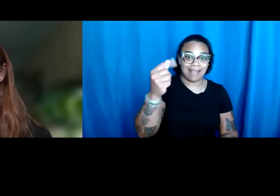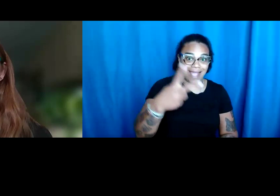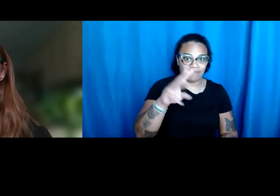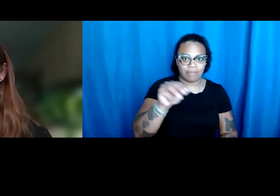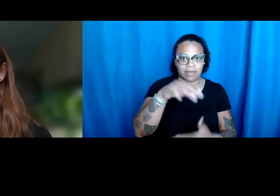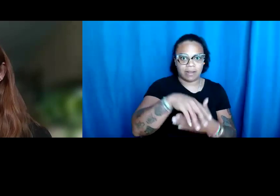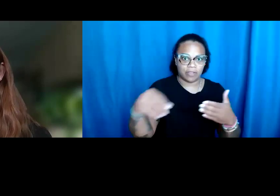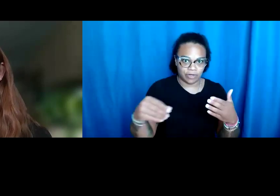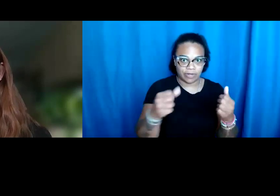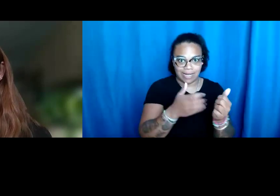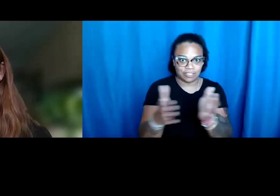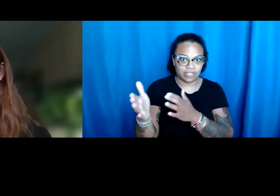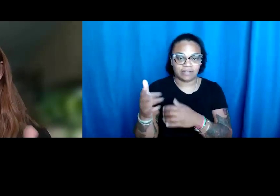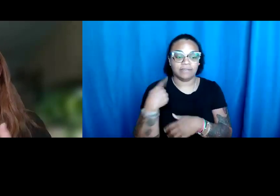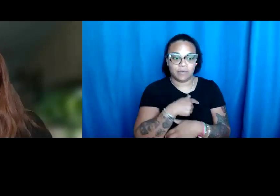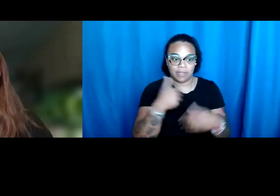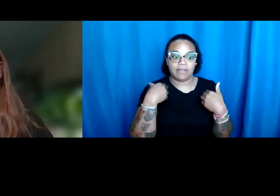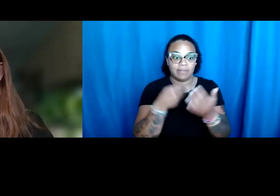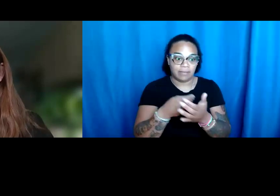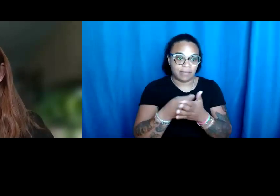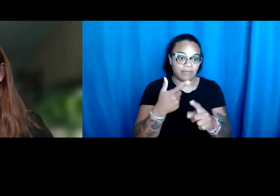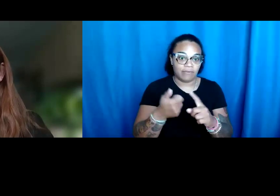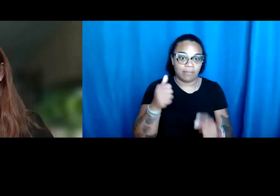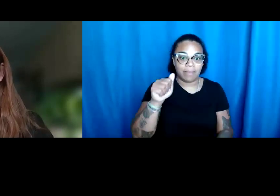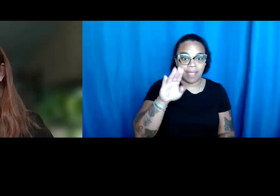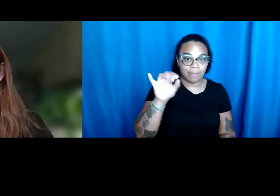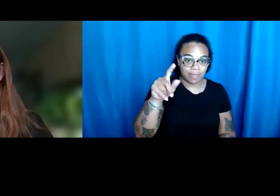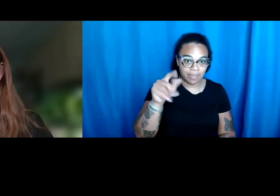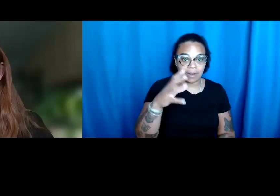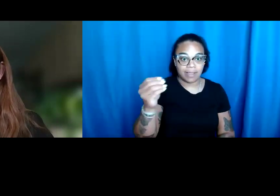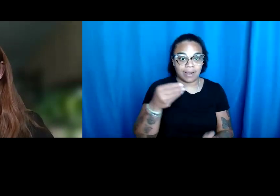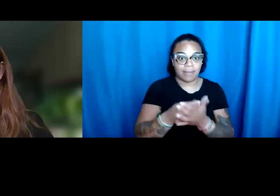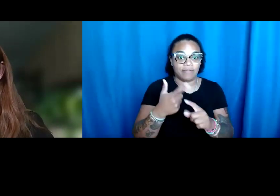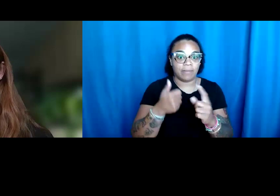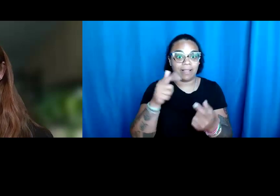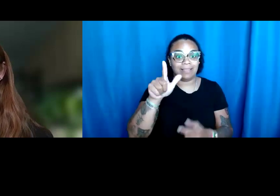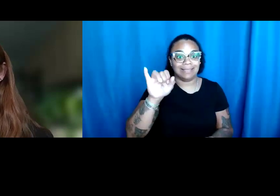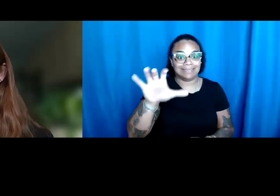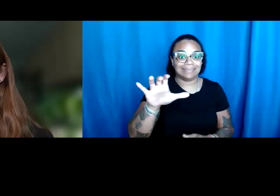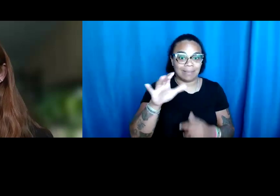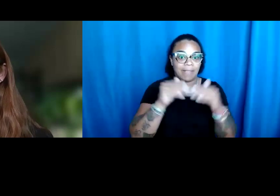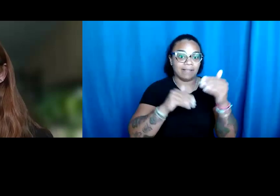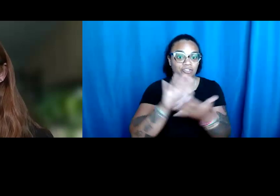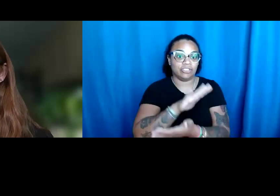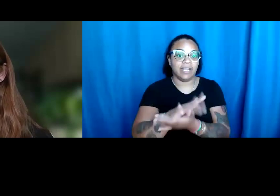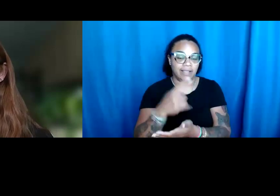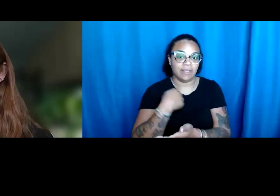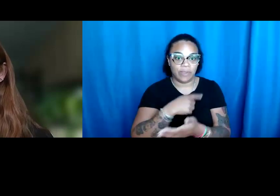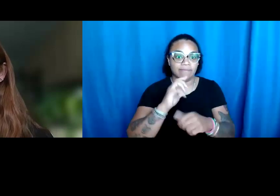So we have capital from Abbott and capital off of LISC's balance sheet that we put together to manage this program.